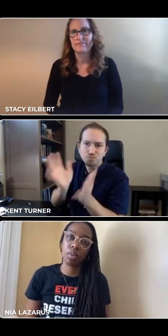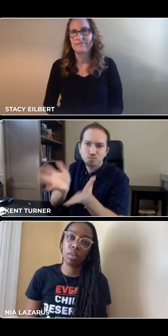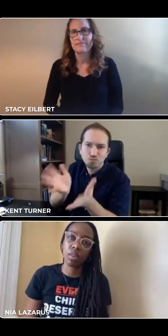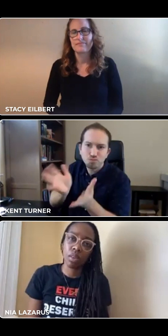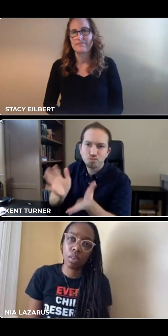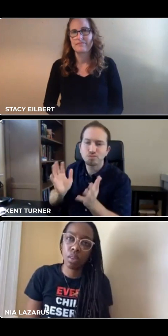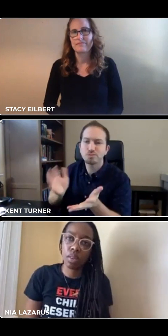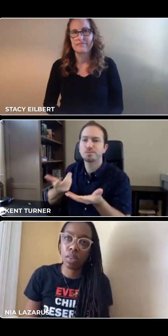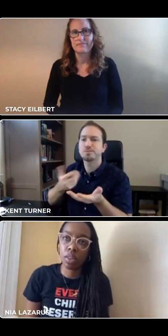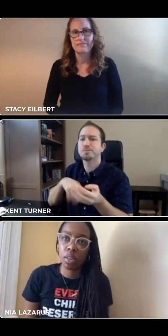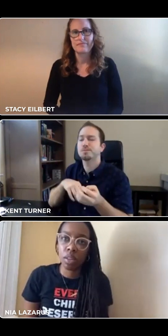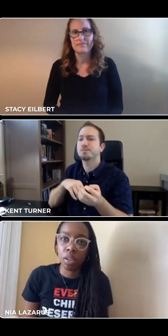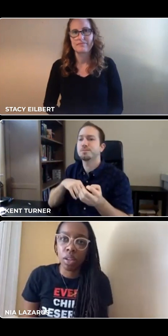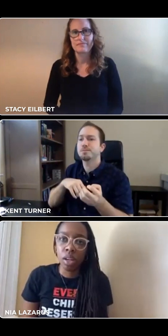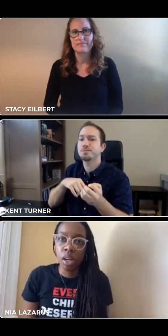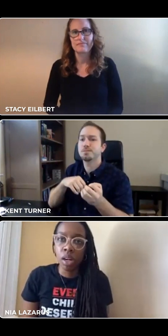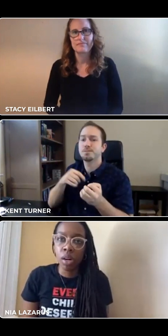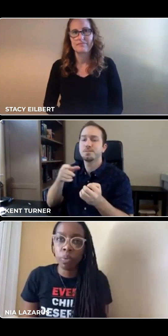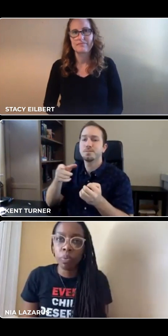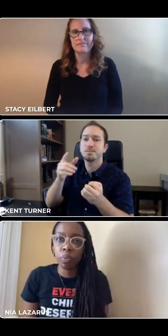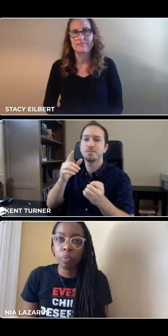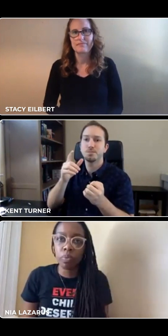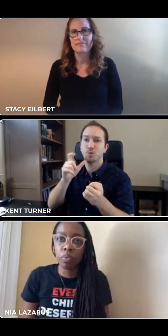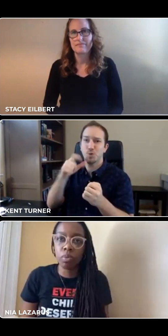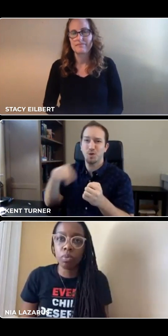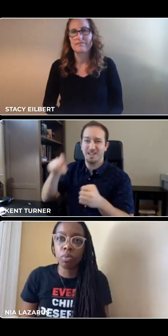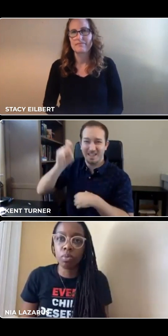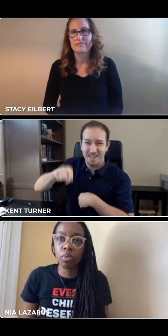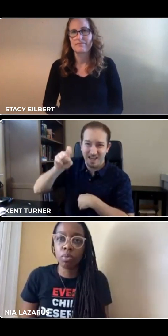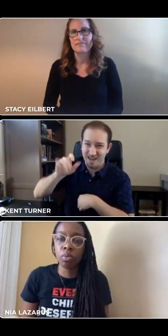Also, provide support to the students. You can do more video conference, one-on-one,